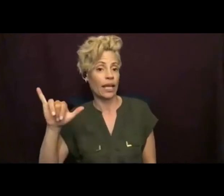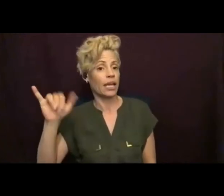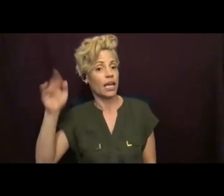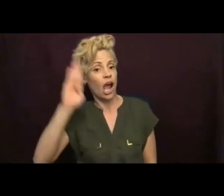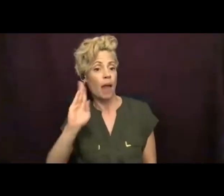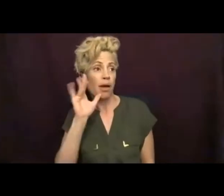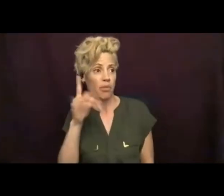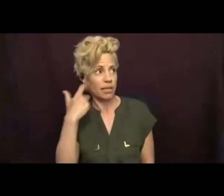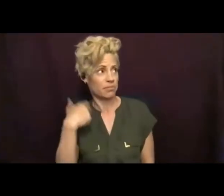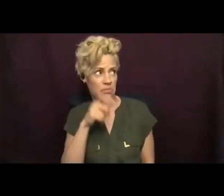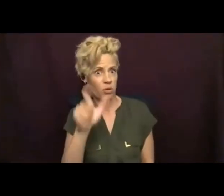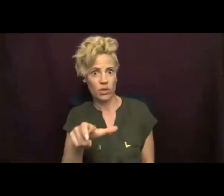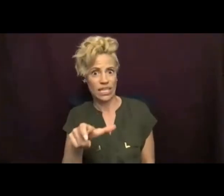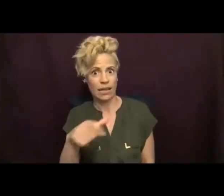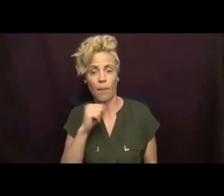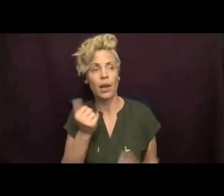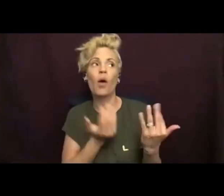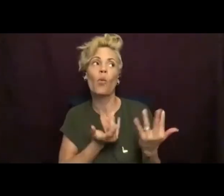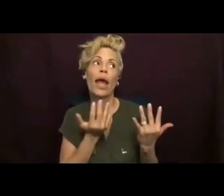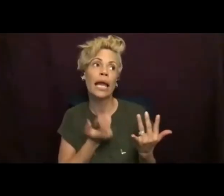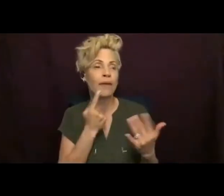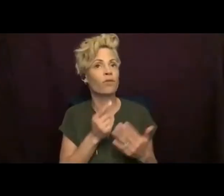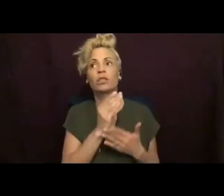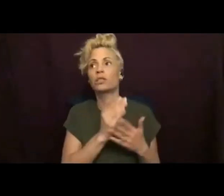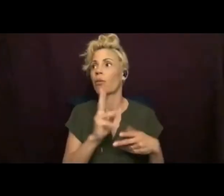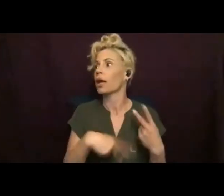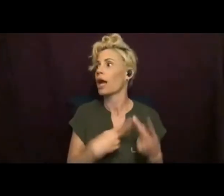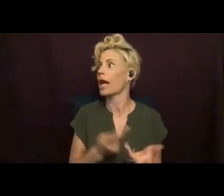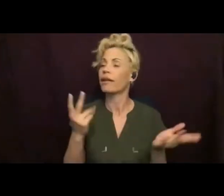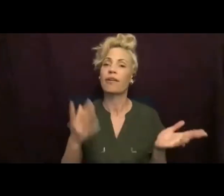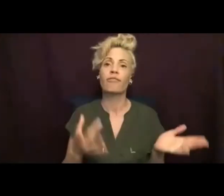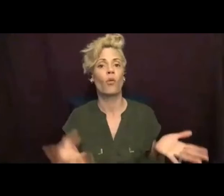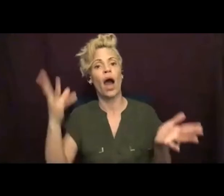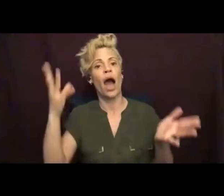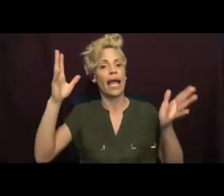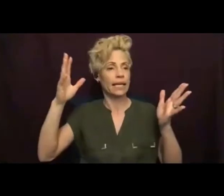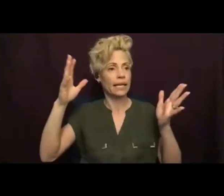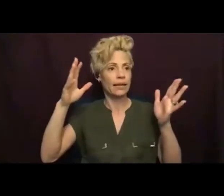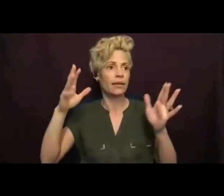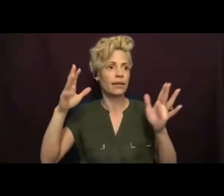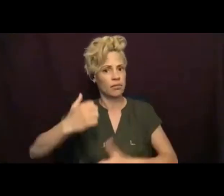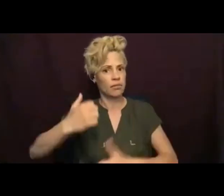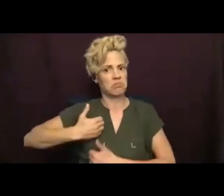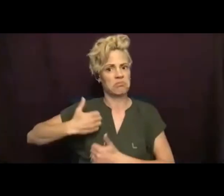I am not waiting for an unconventional white Knight to come crashing up a causeway to my castle